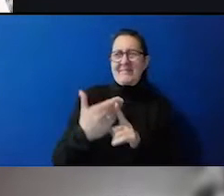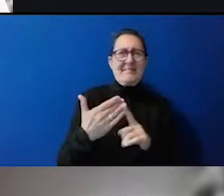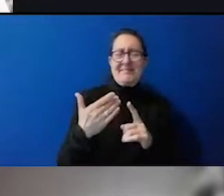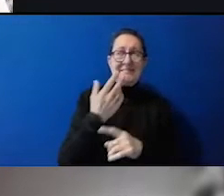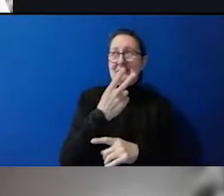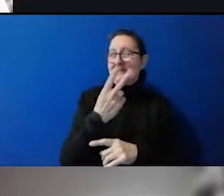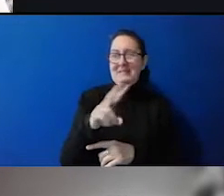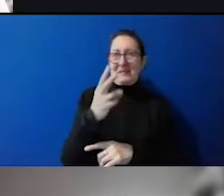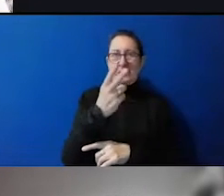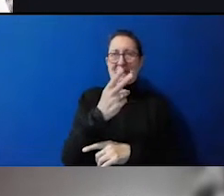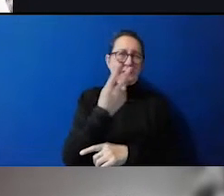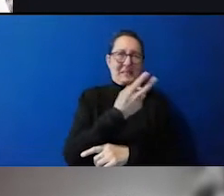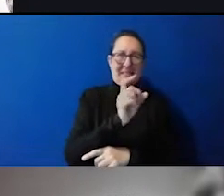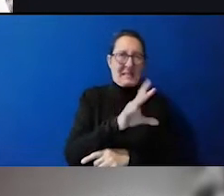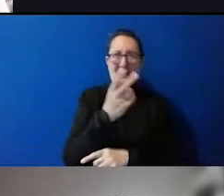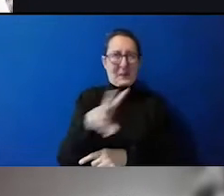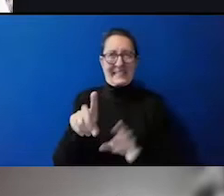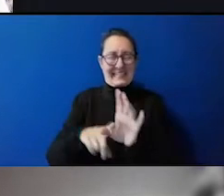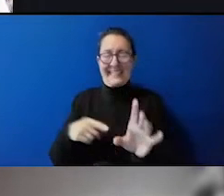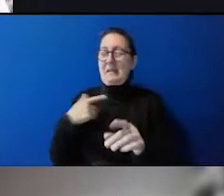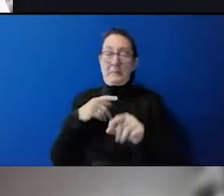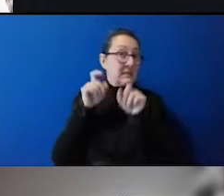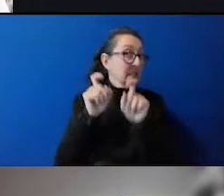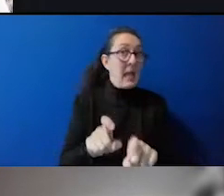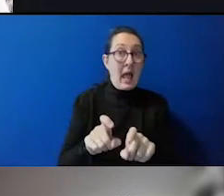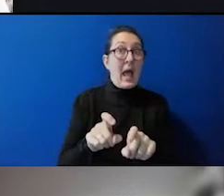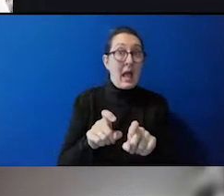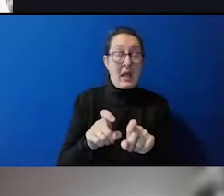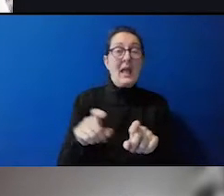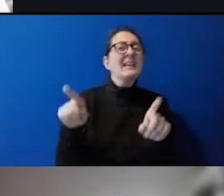why I've stayed and why I like doing the work I do is as all the other panelists have mentioned